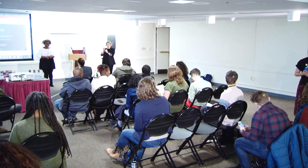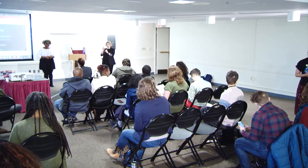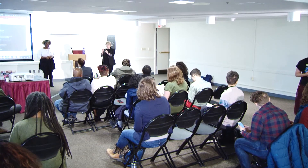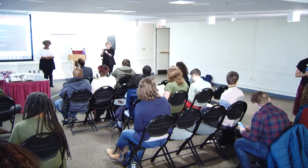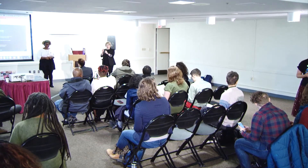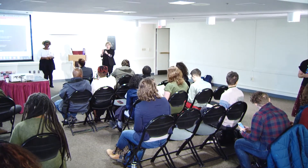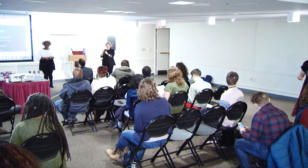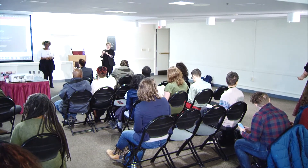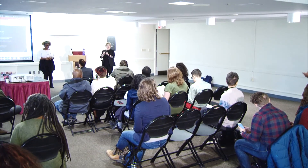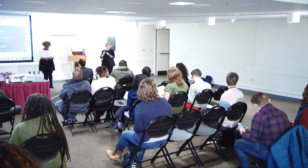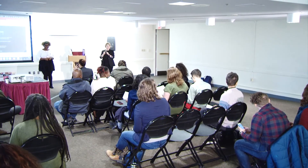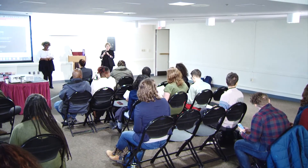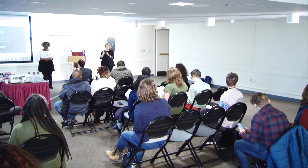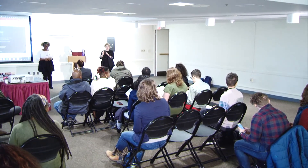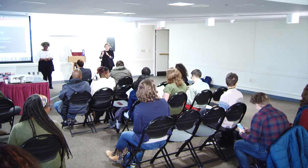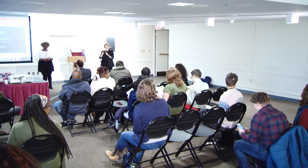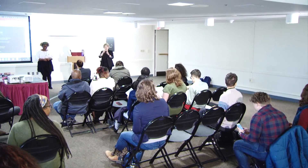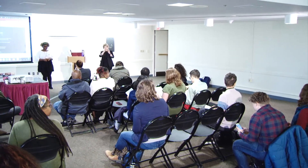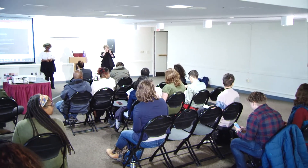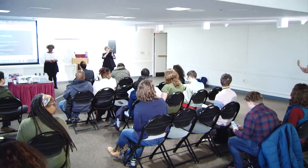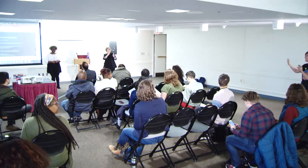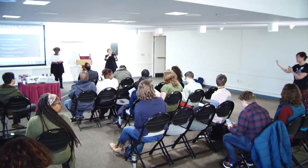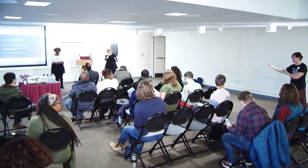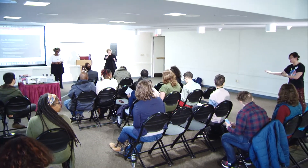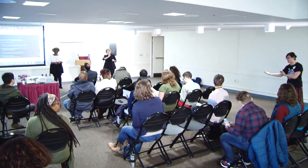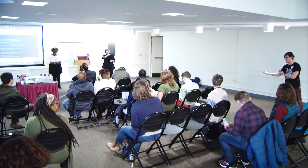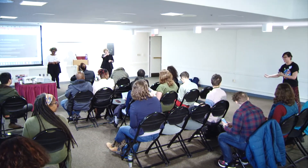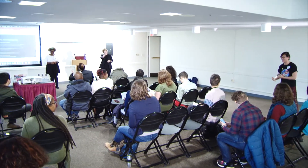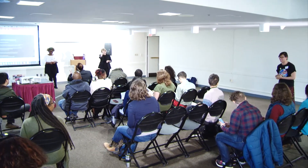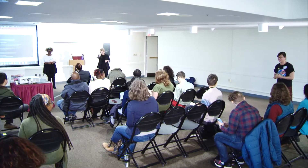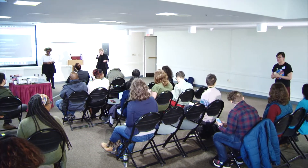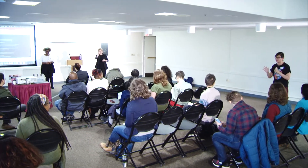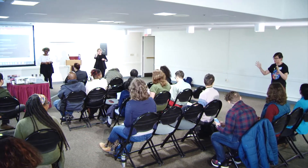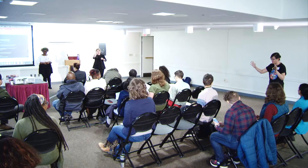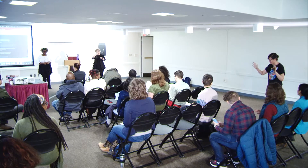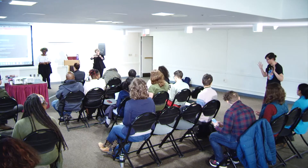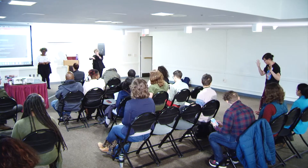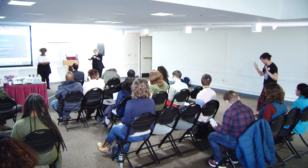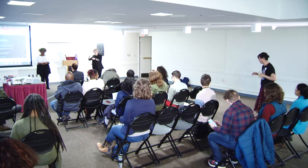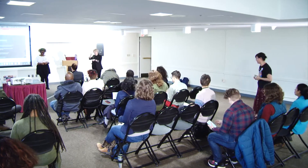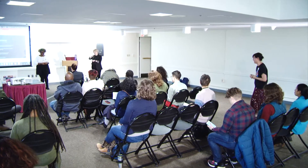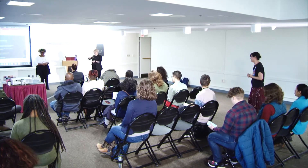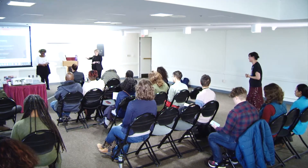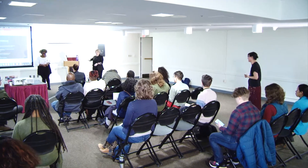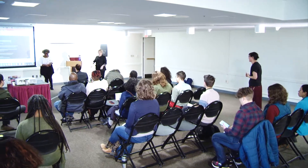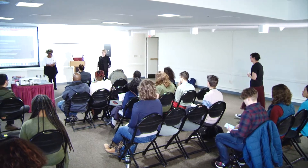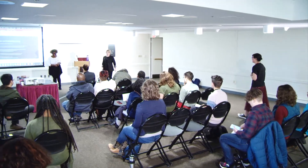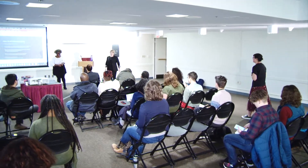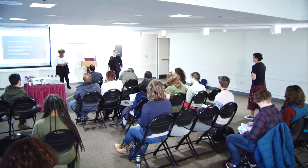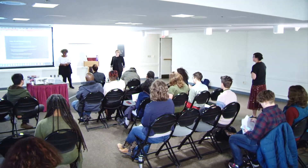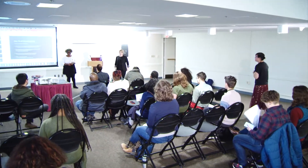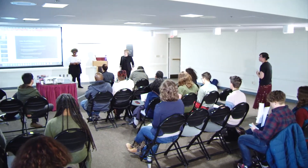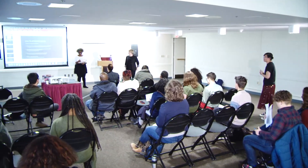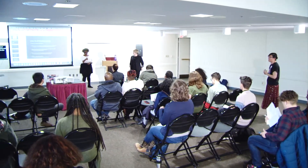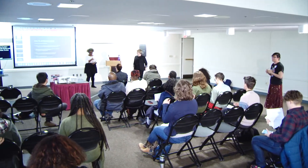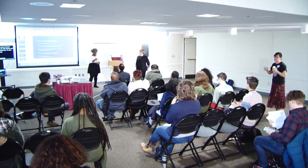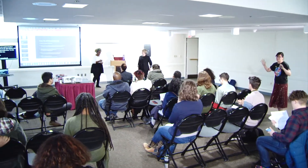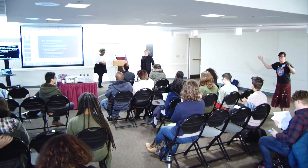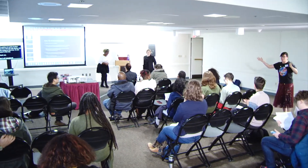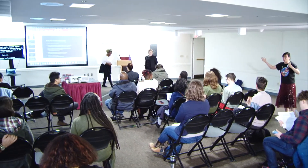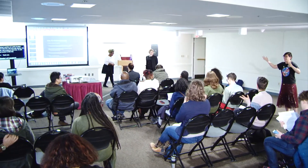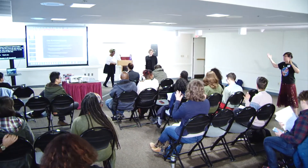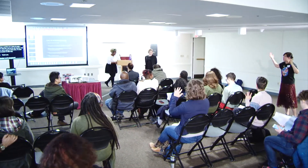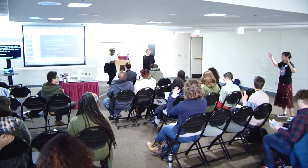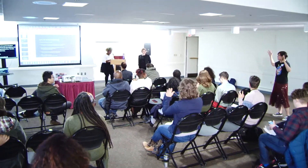but also into the But can we say, like, kudos,